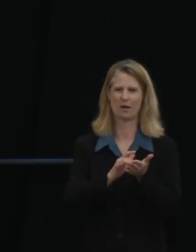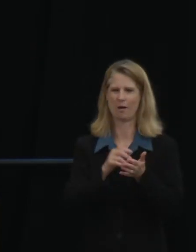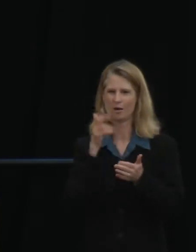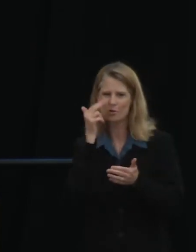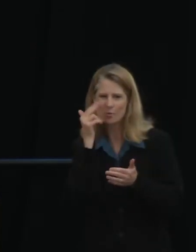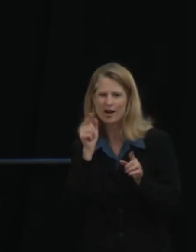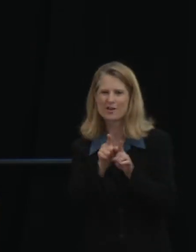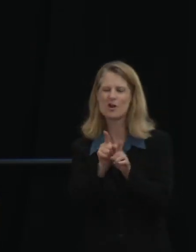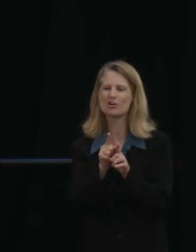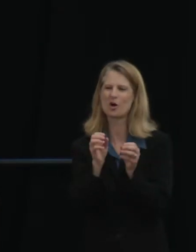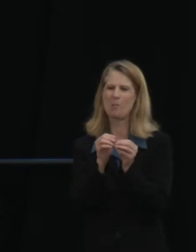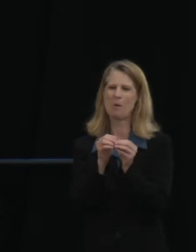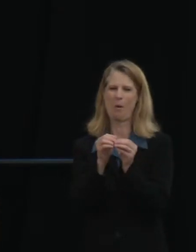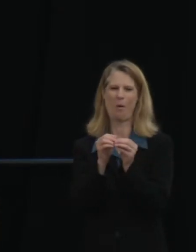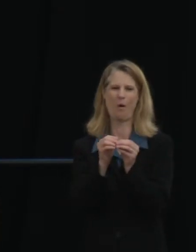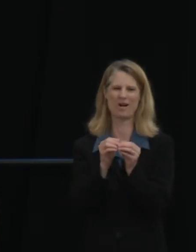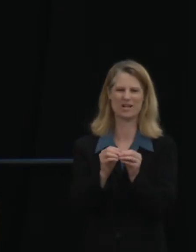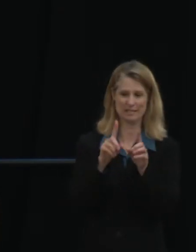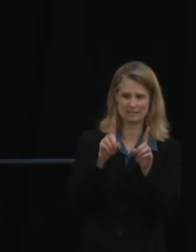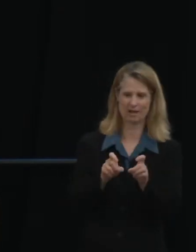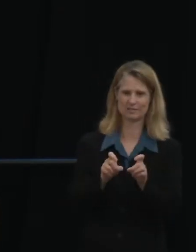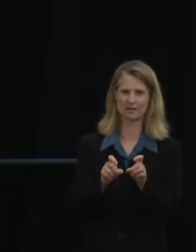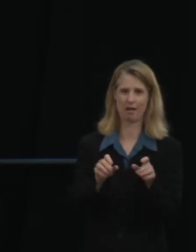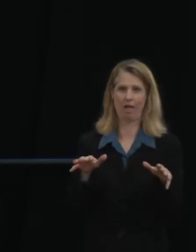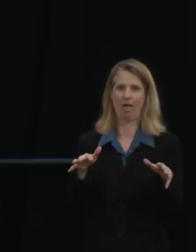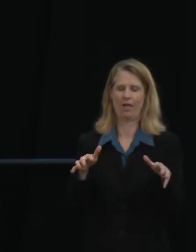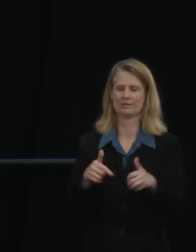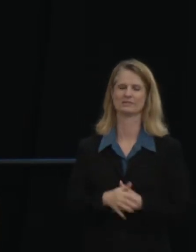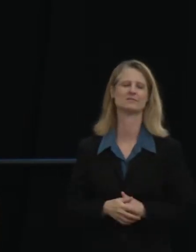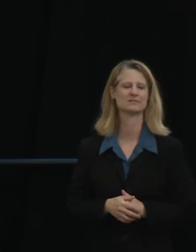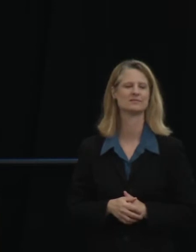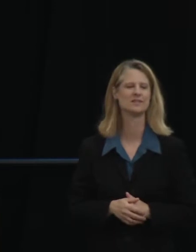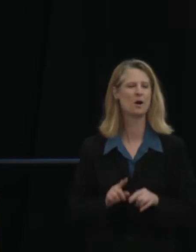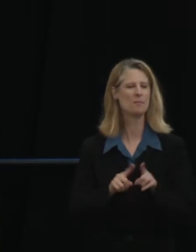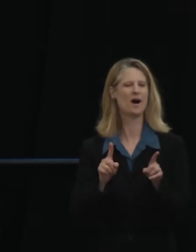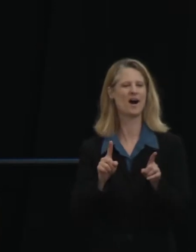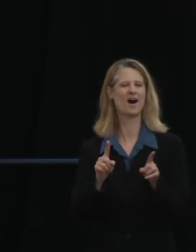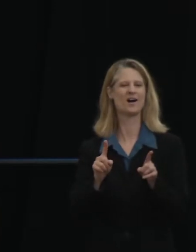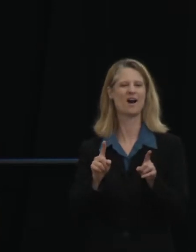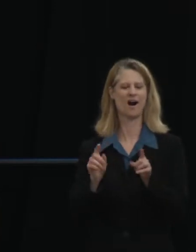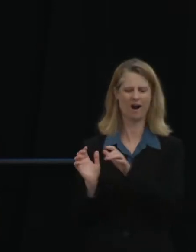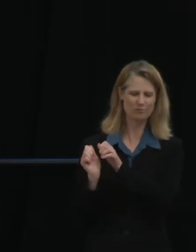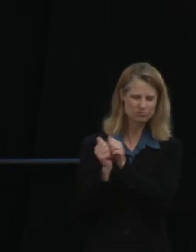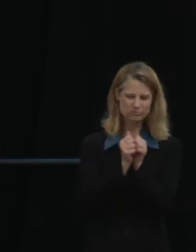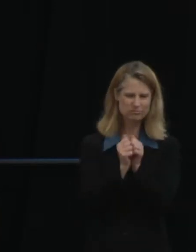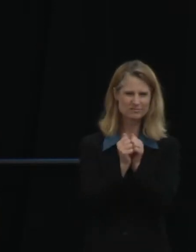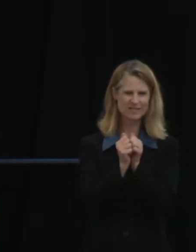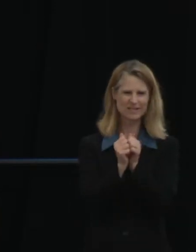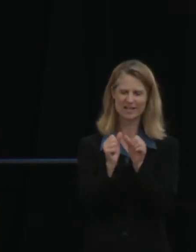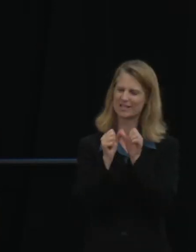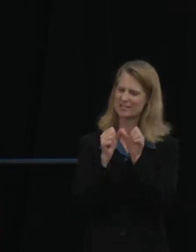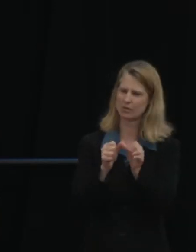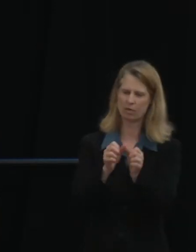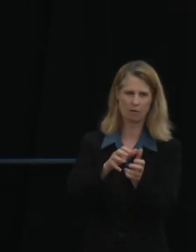and more than a little last minute test panic. Our camaraderie continued in the mountains of prep packets